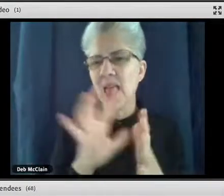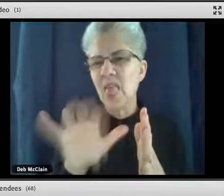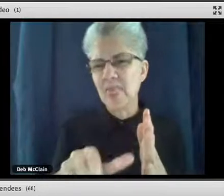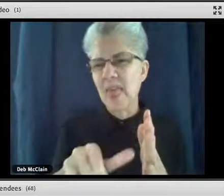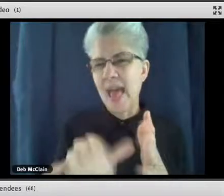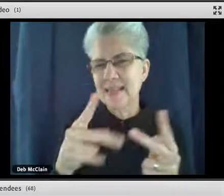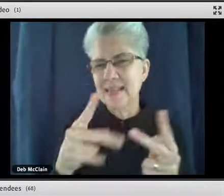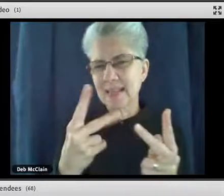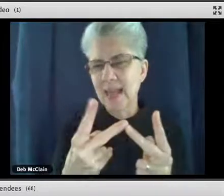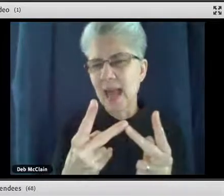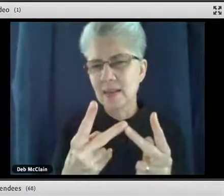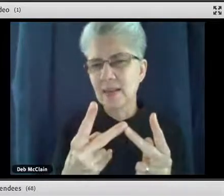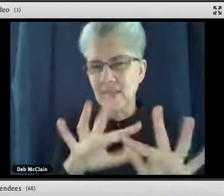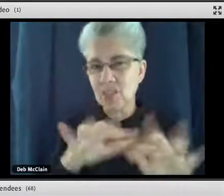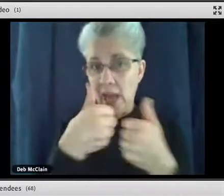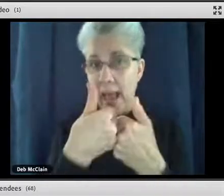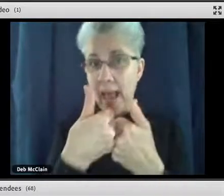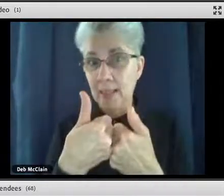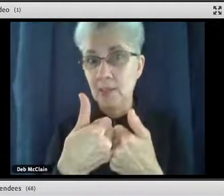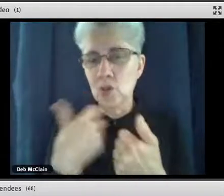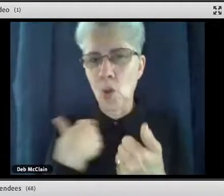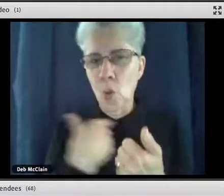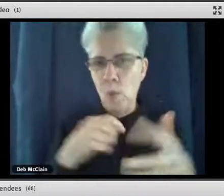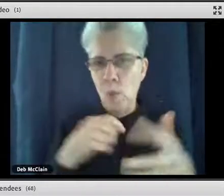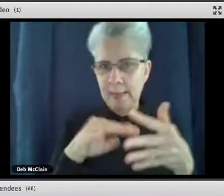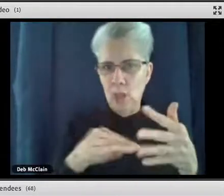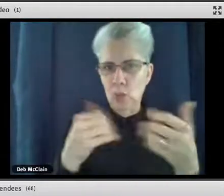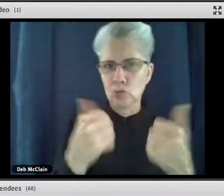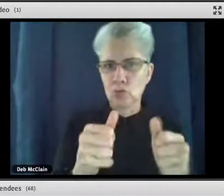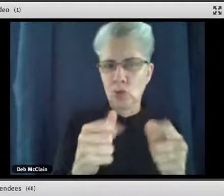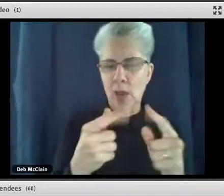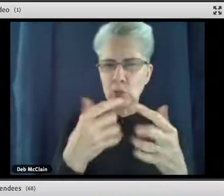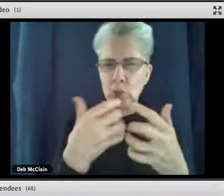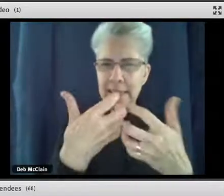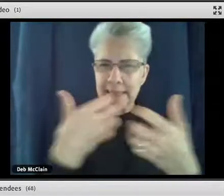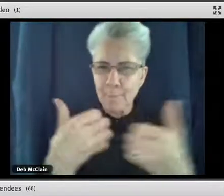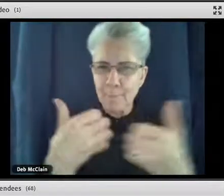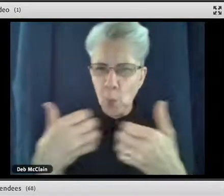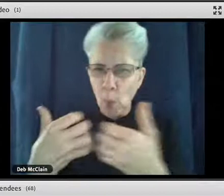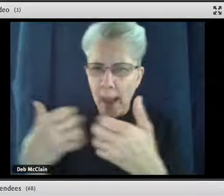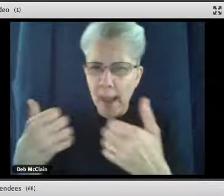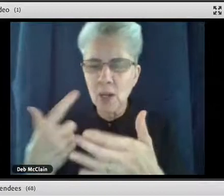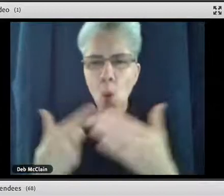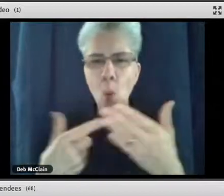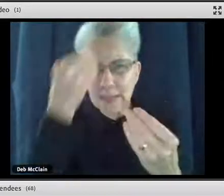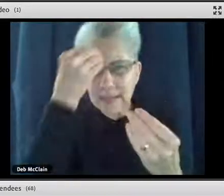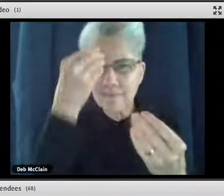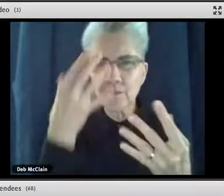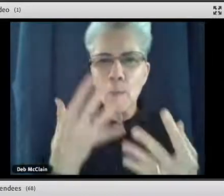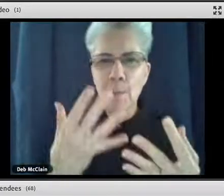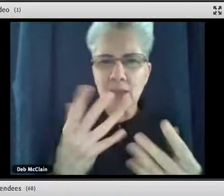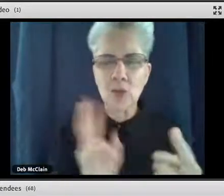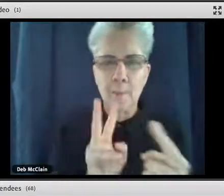Yeah, exactly. So that's kind of part of the challenge with cataloging is trying to kind of separate out